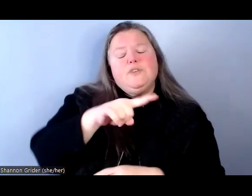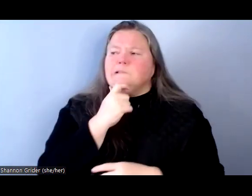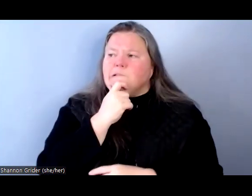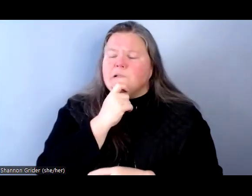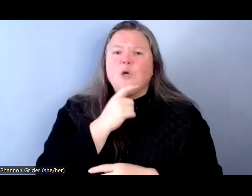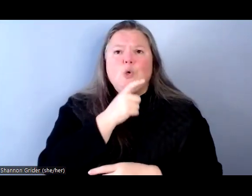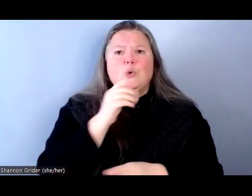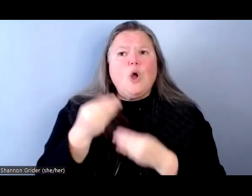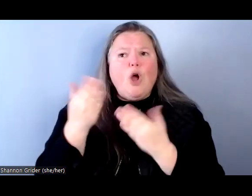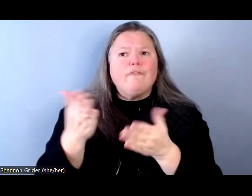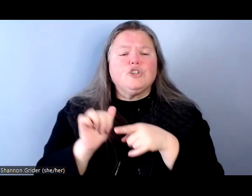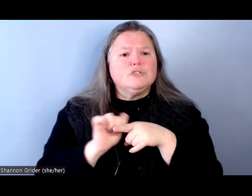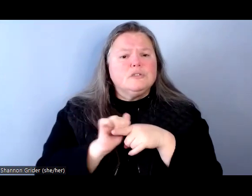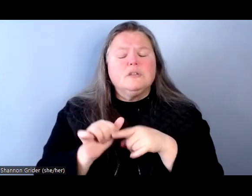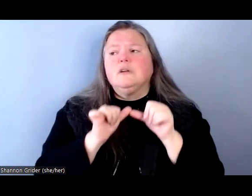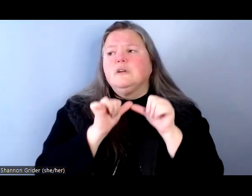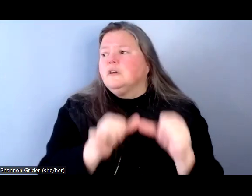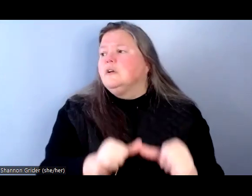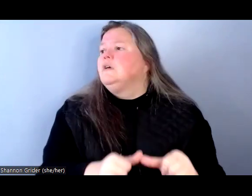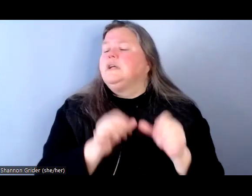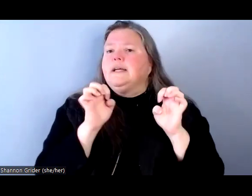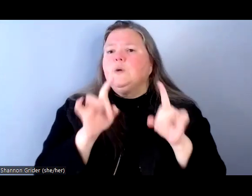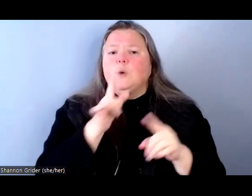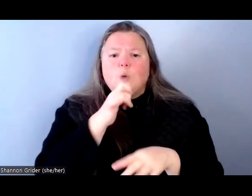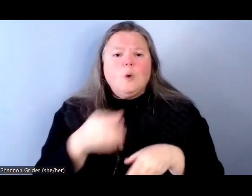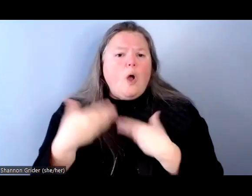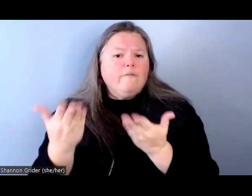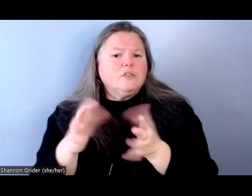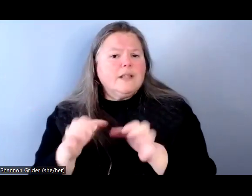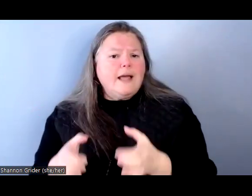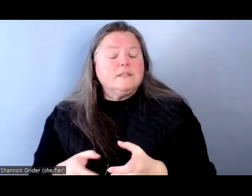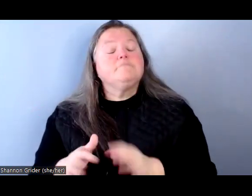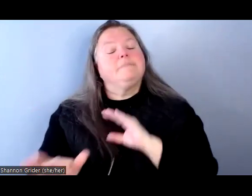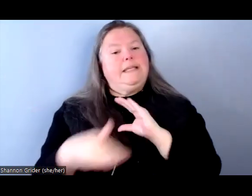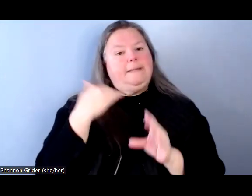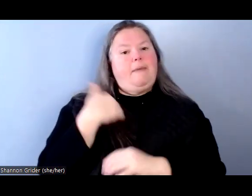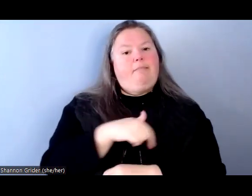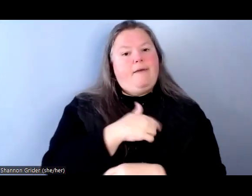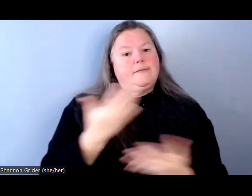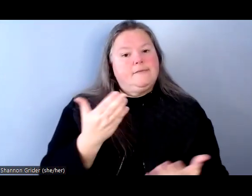of some companies that offer CE trainings, please email us at